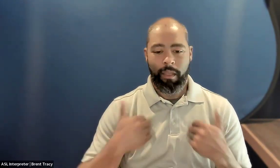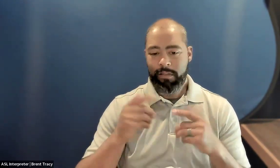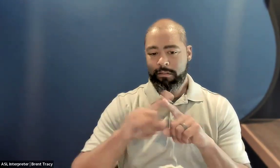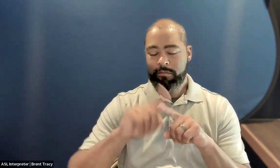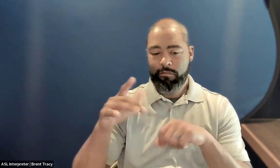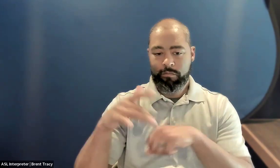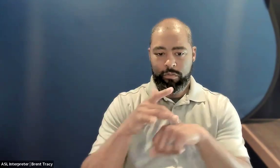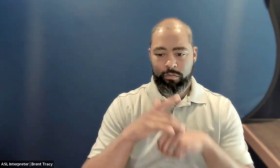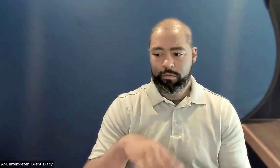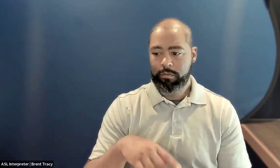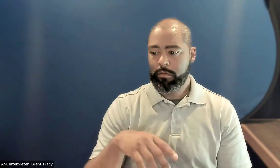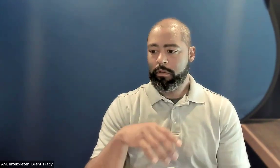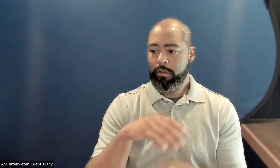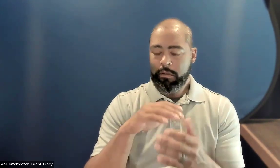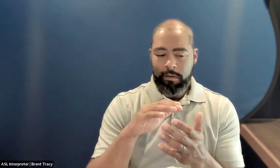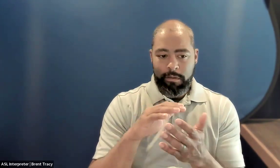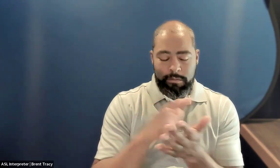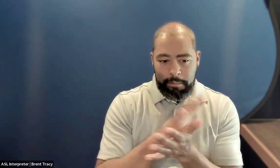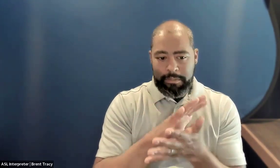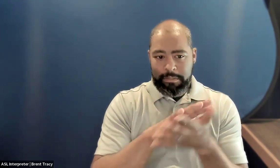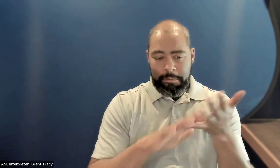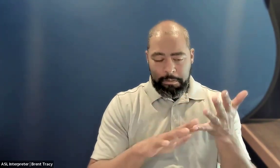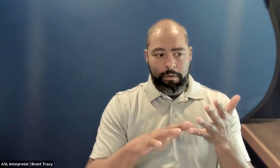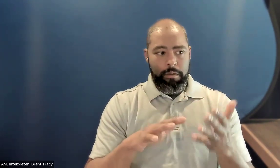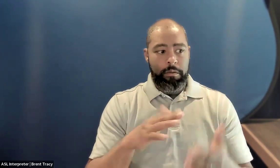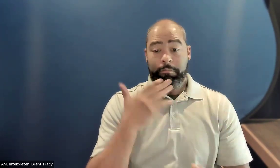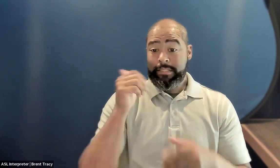and providing guidance and best practices for using the tool.